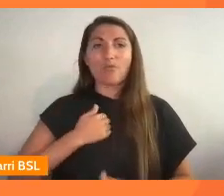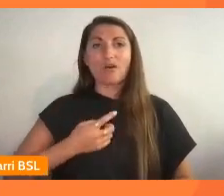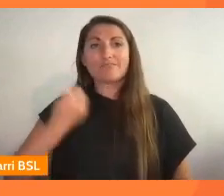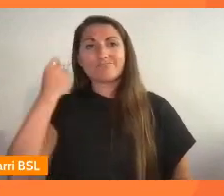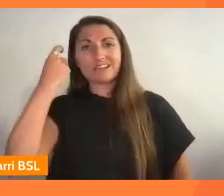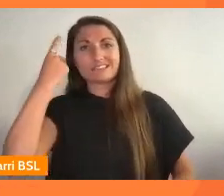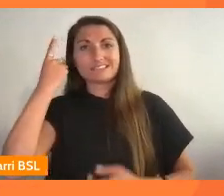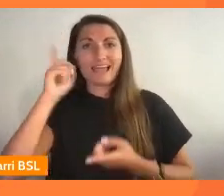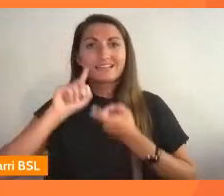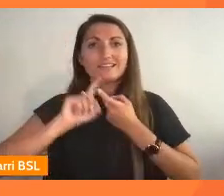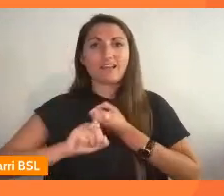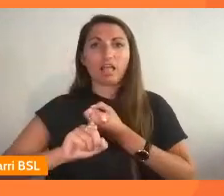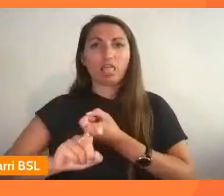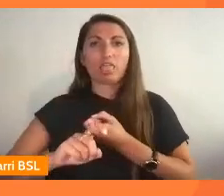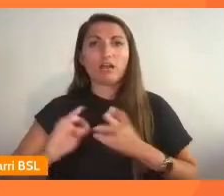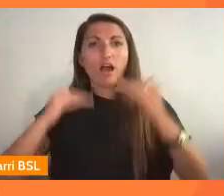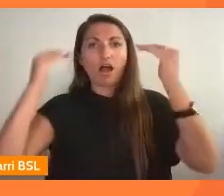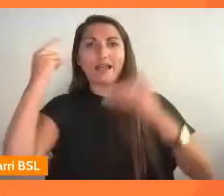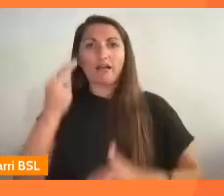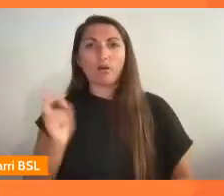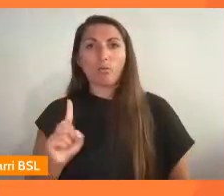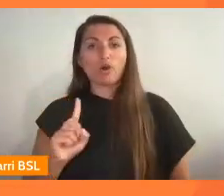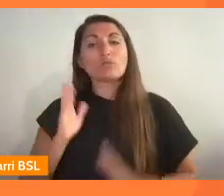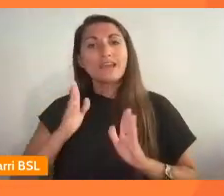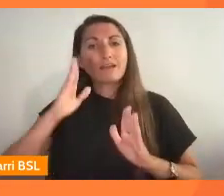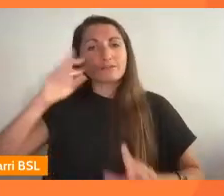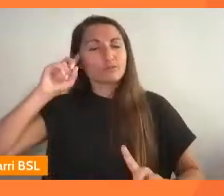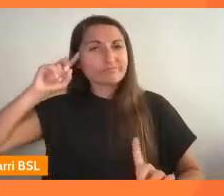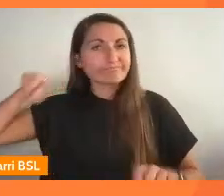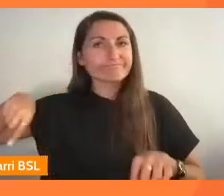we can really collaborate and make something incredible happen.